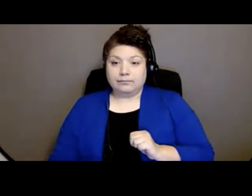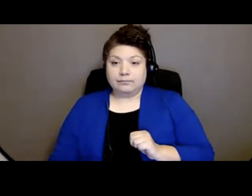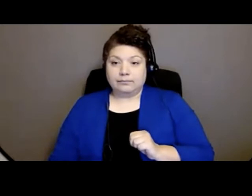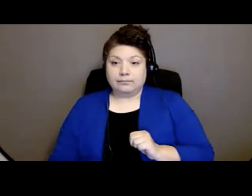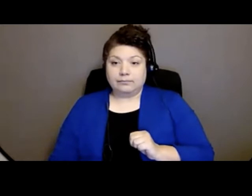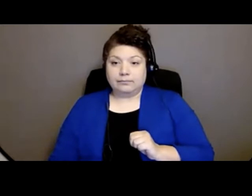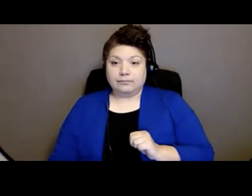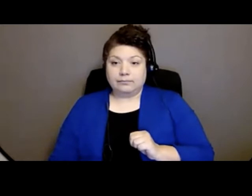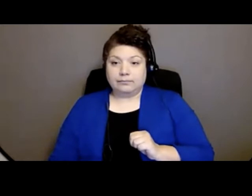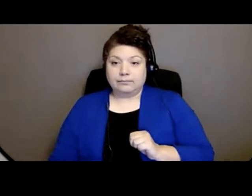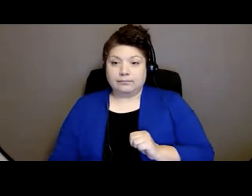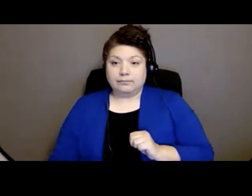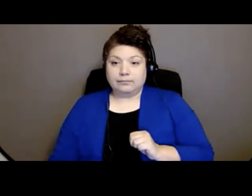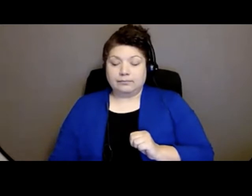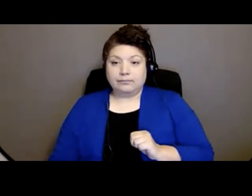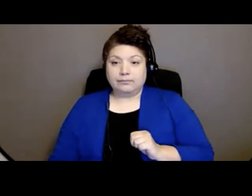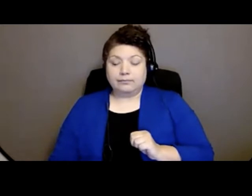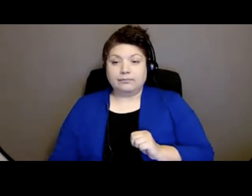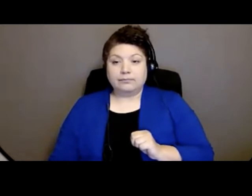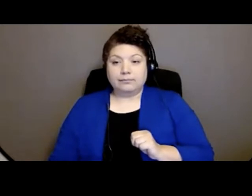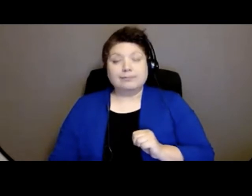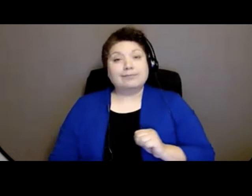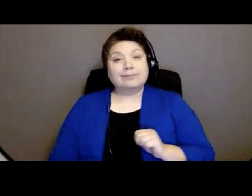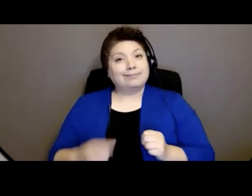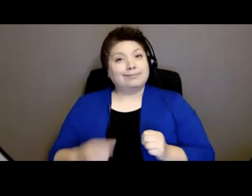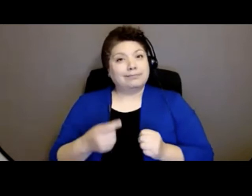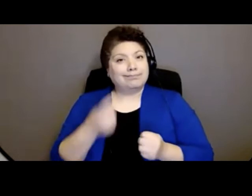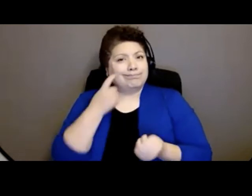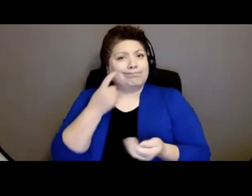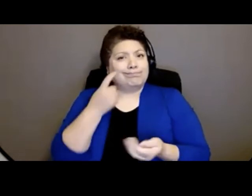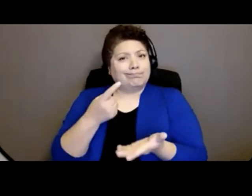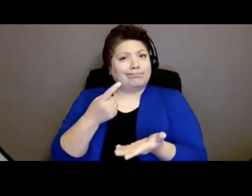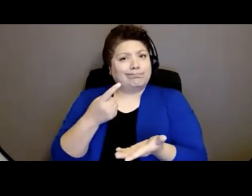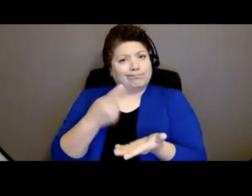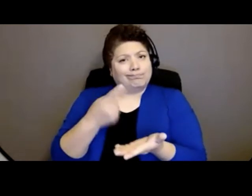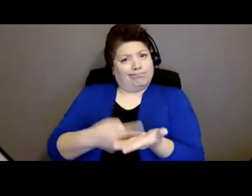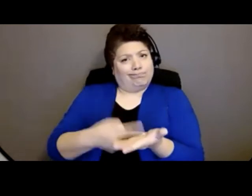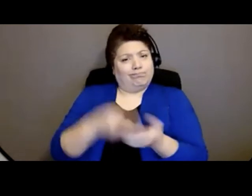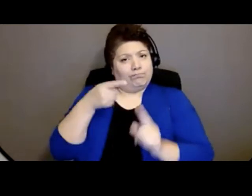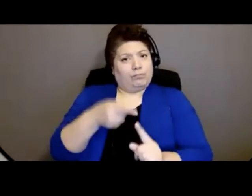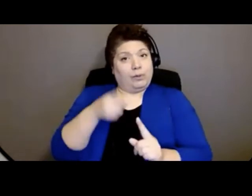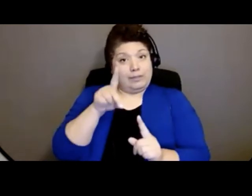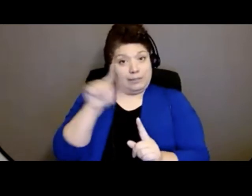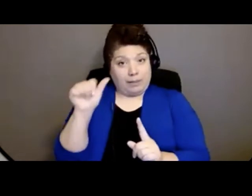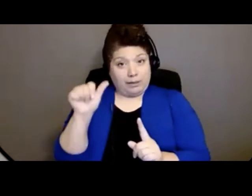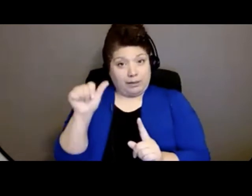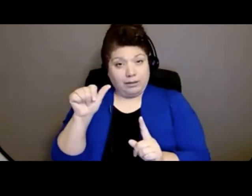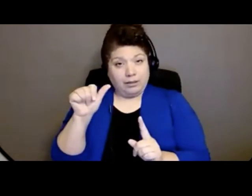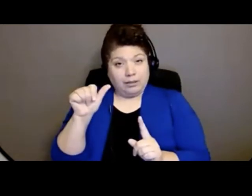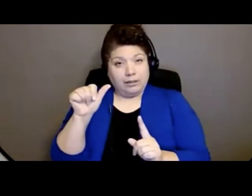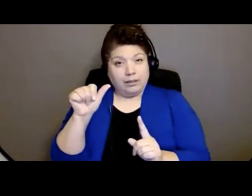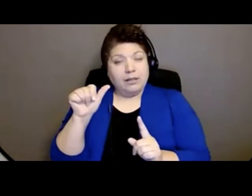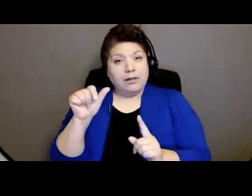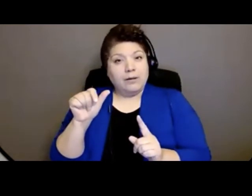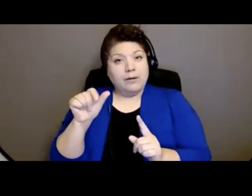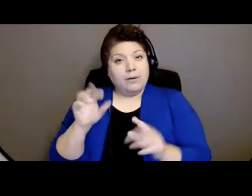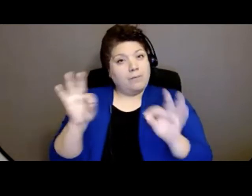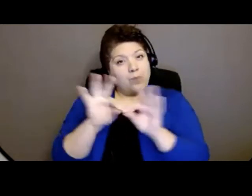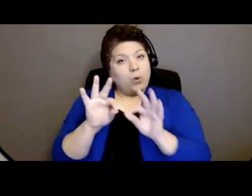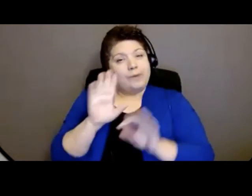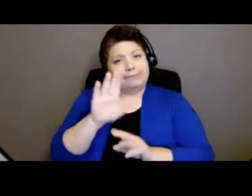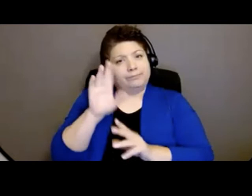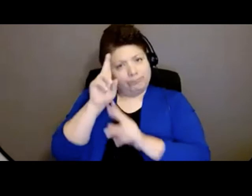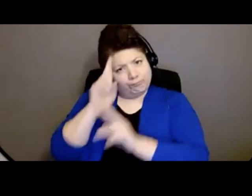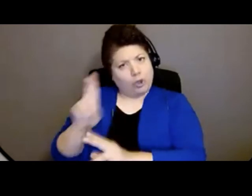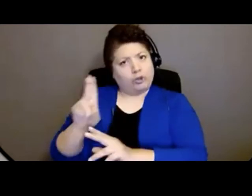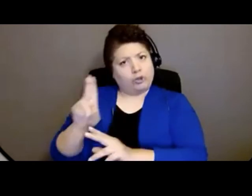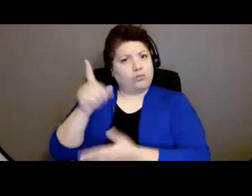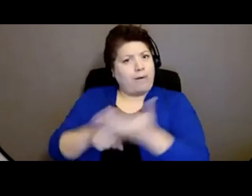WHEN TALKING ABOUT DISABILITY, IT'S IMPORTANT TO HONOUR A PERSON'S IDENTITY. SO, I'M SPEAKING